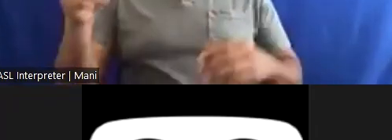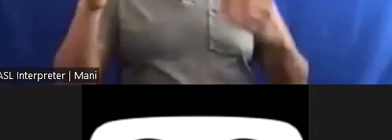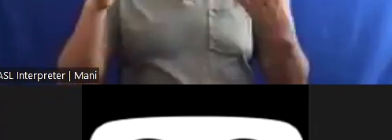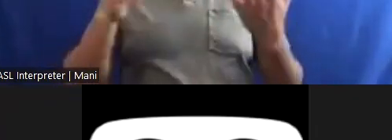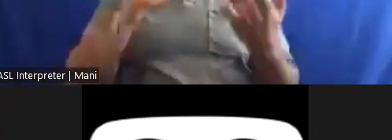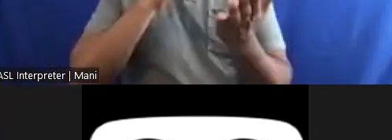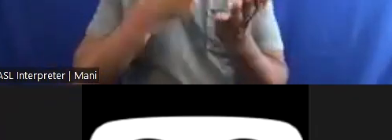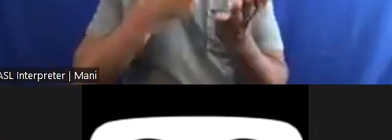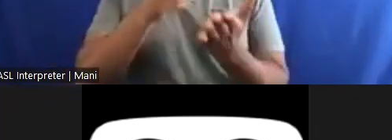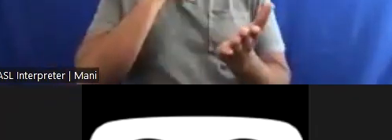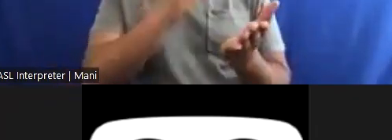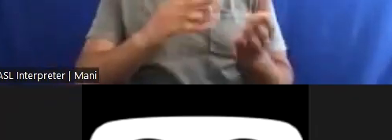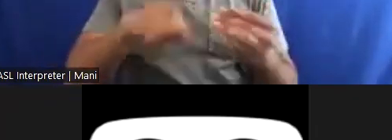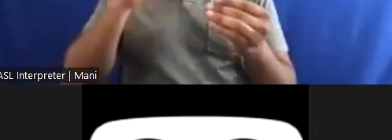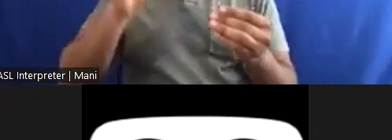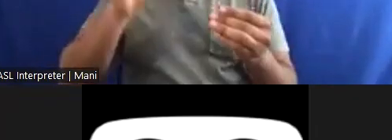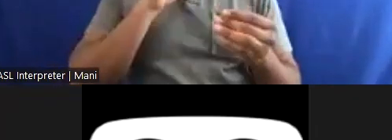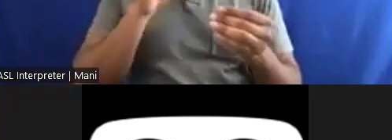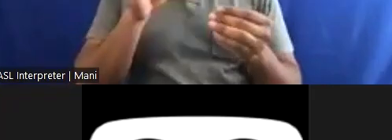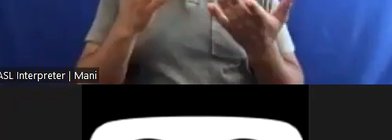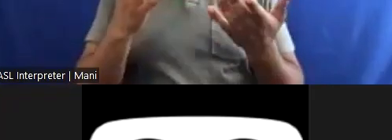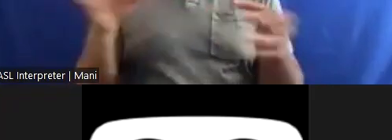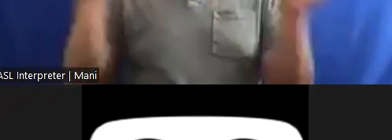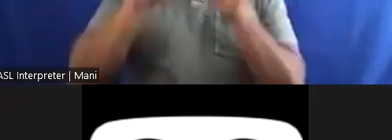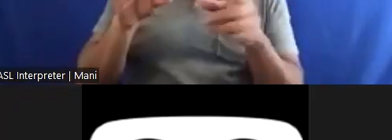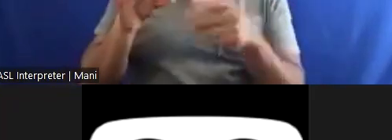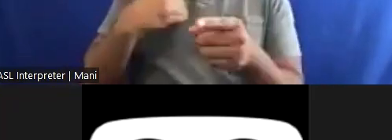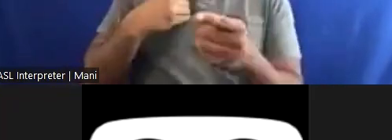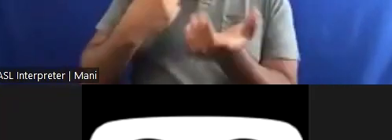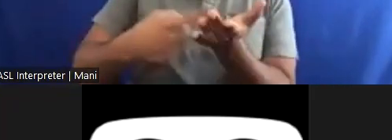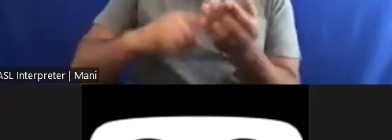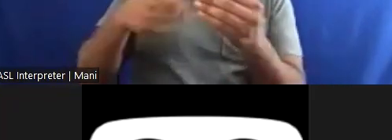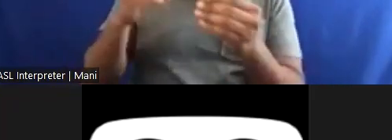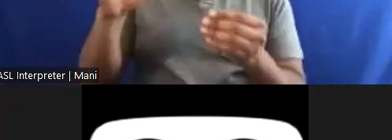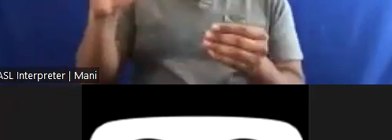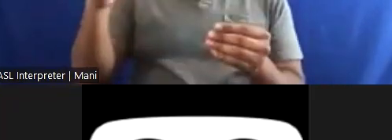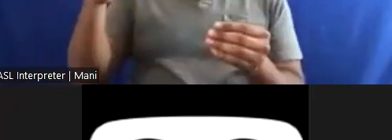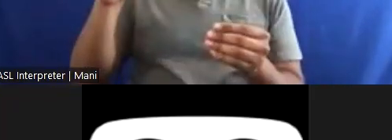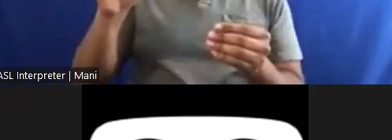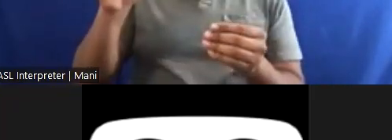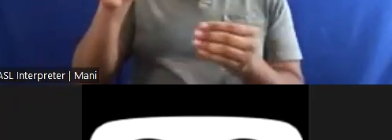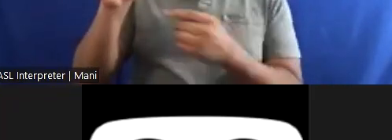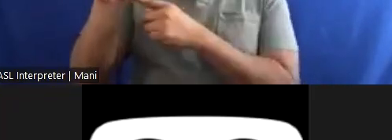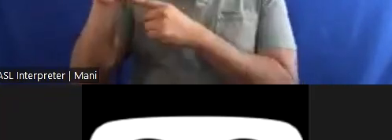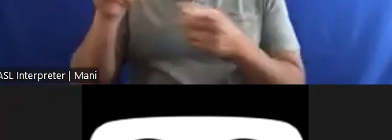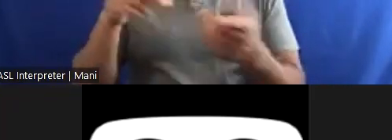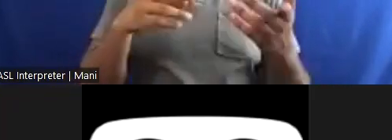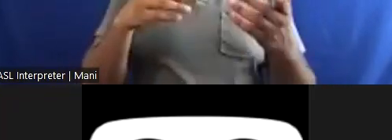And as I mentioned earlier, for compensation, that is part of my my goal is really to connect folks like, you know,